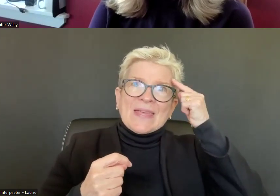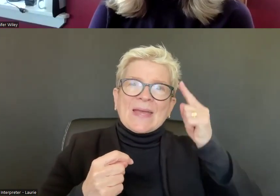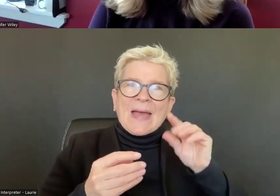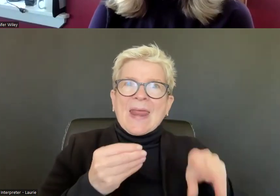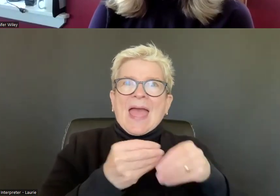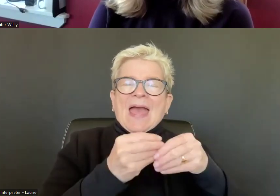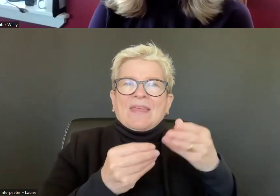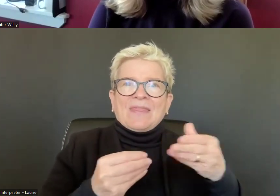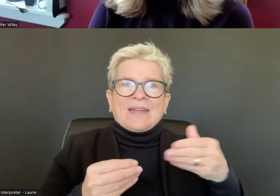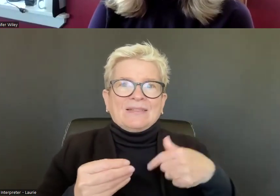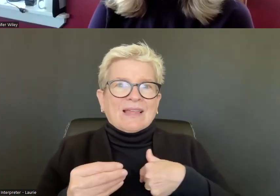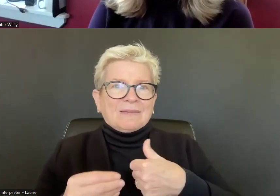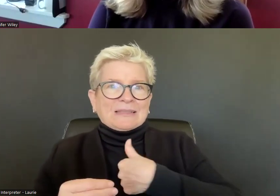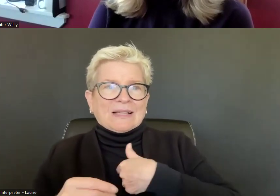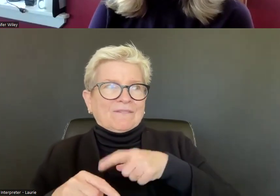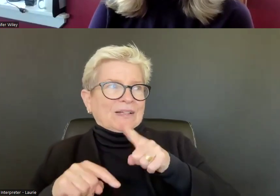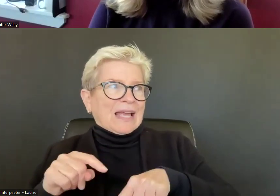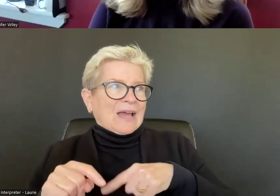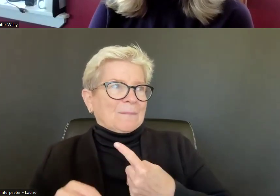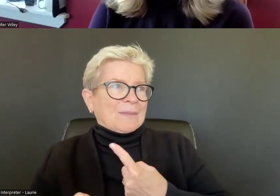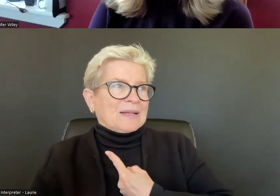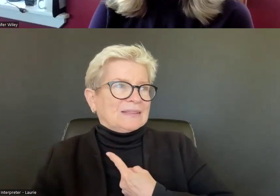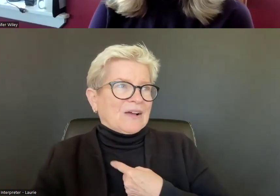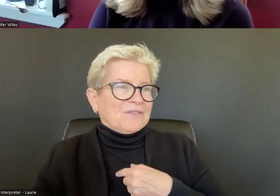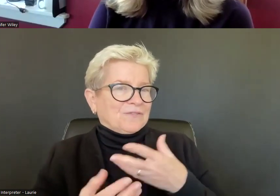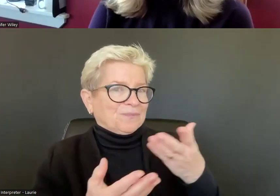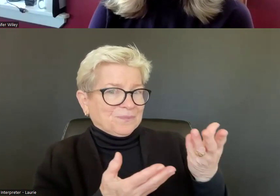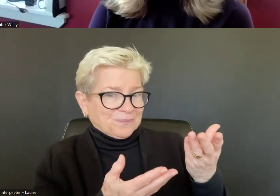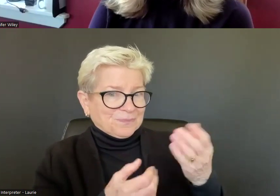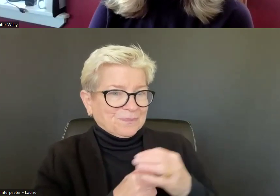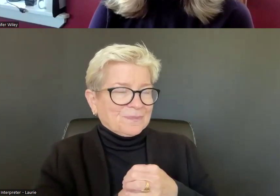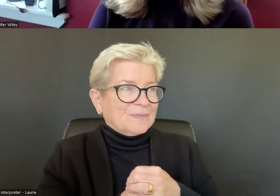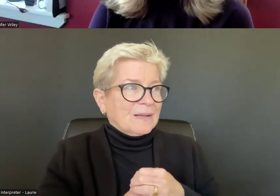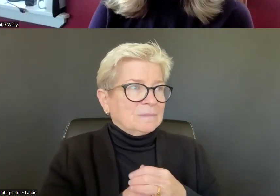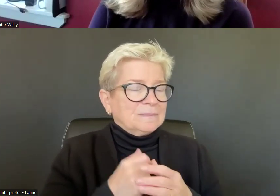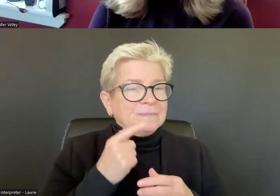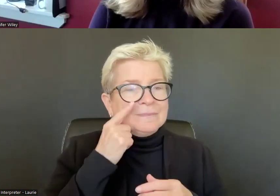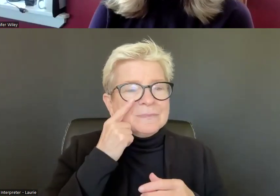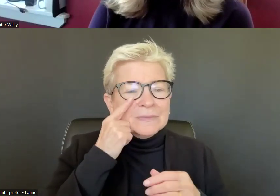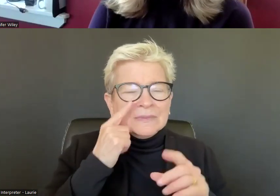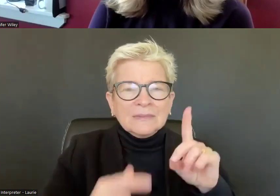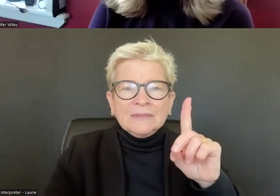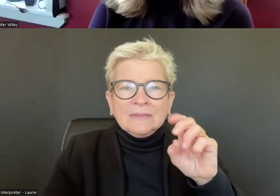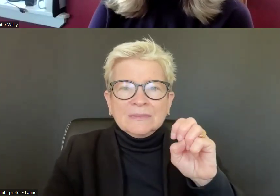your own. So thank you. Yeah and Derek, do you want to talk a little bit about